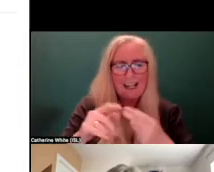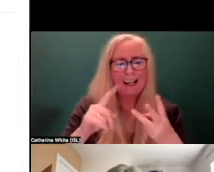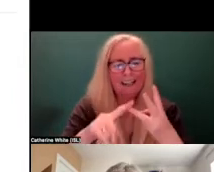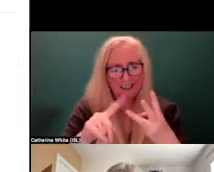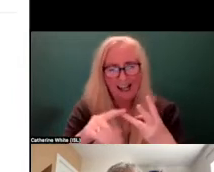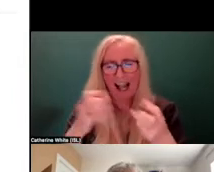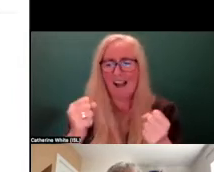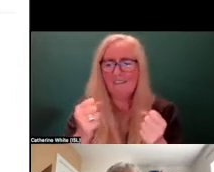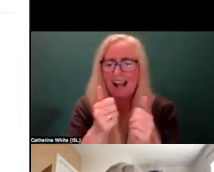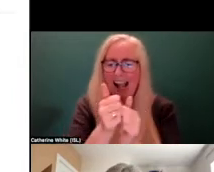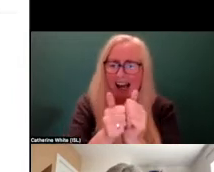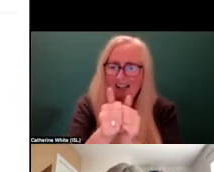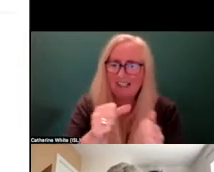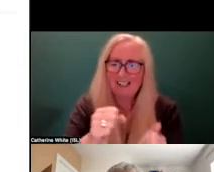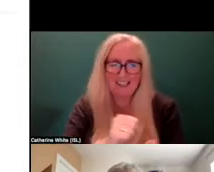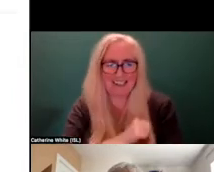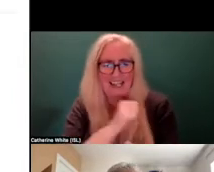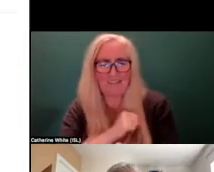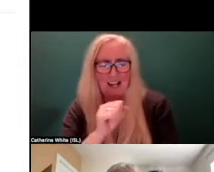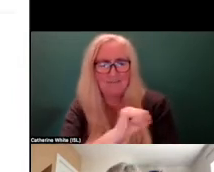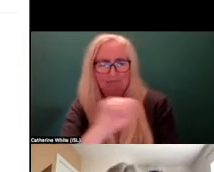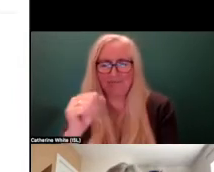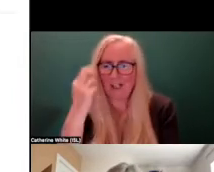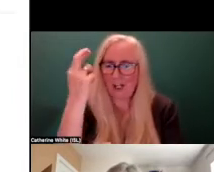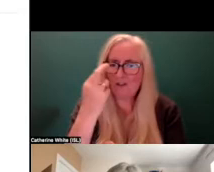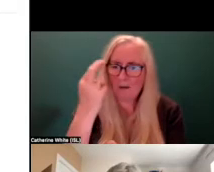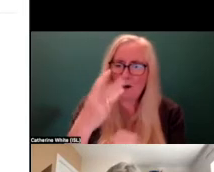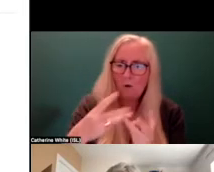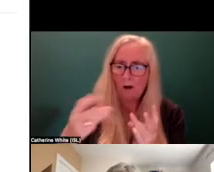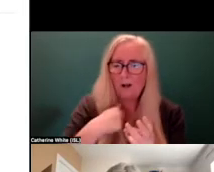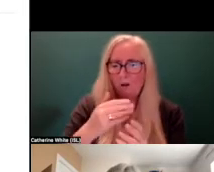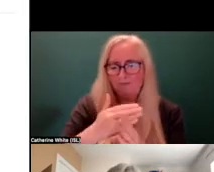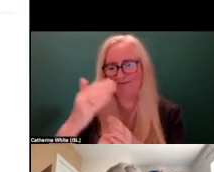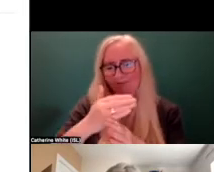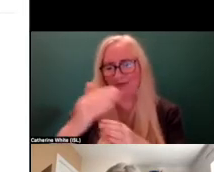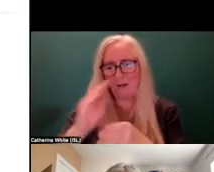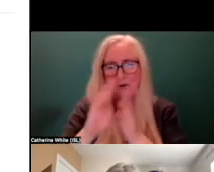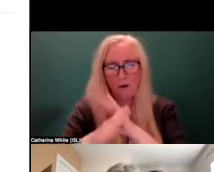and finally supporting activities to satisfy people's aspirations out to the end of our lives.